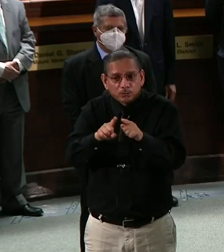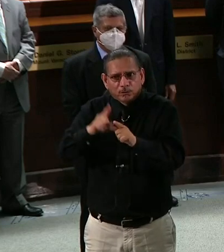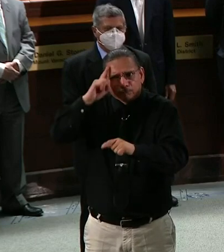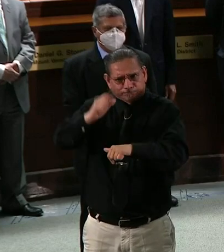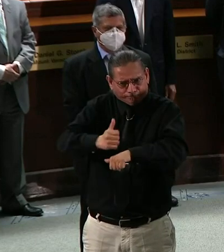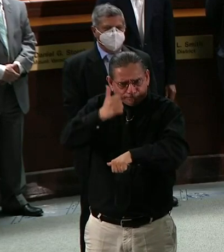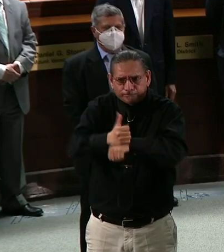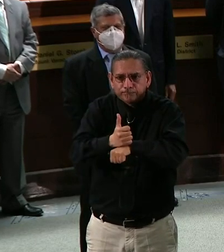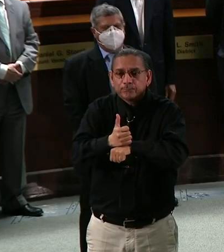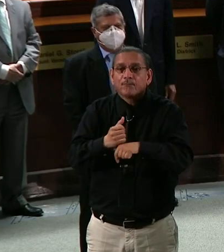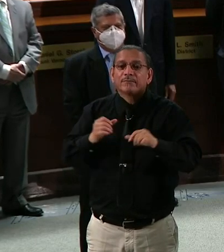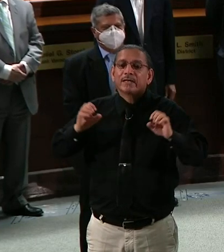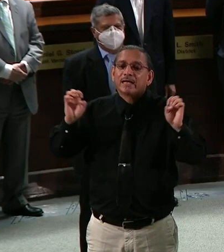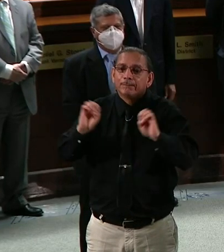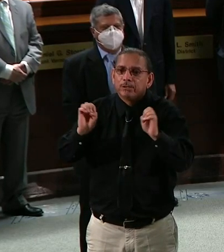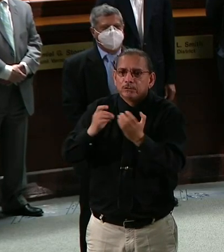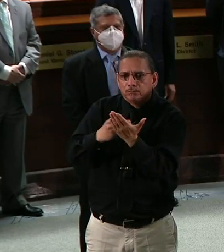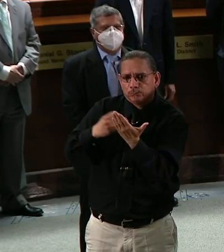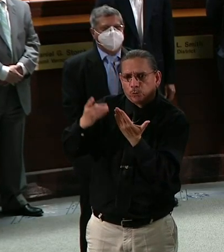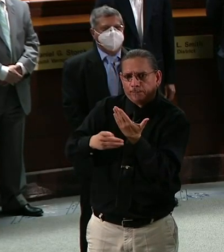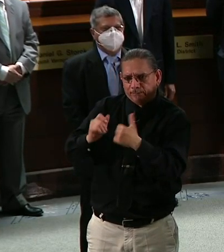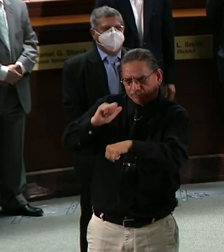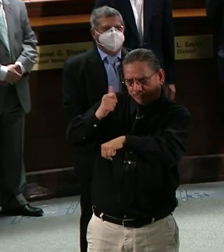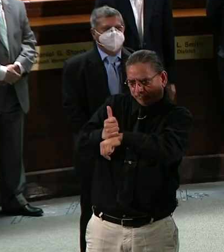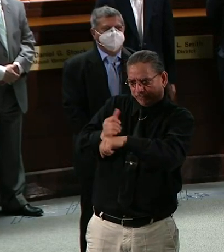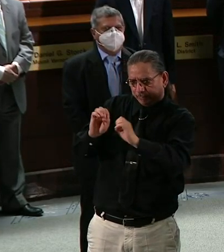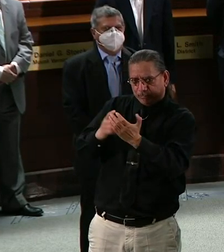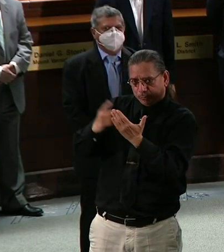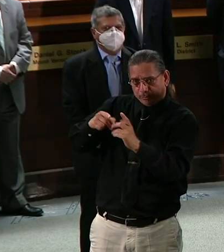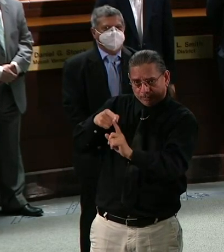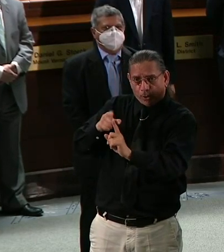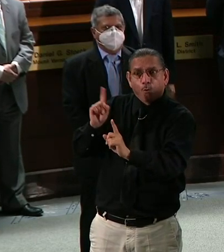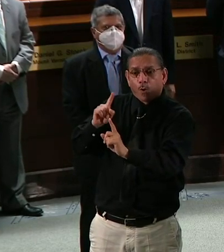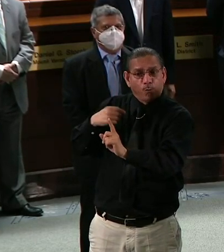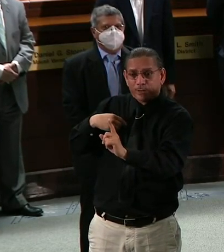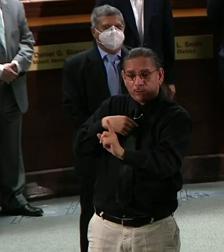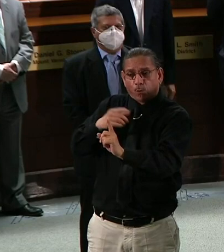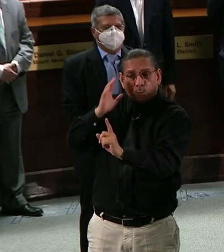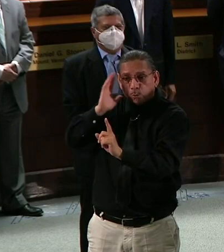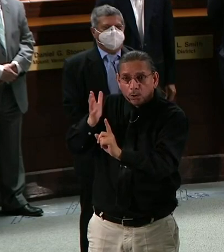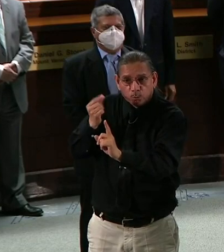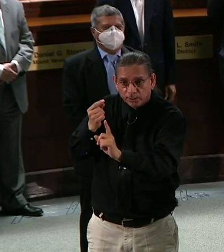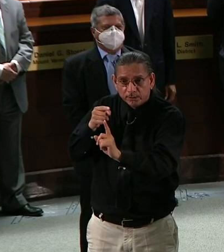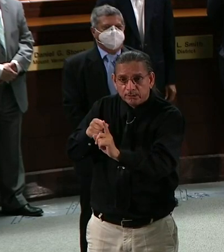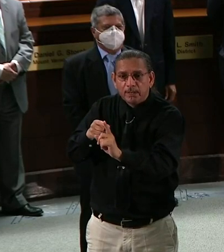ADDRESS ON. SUCCEED THAT AMONG UNTIL NOW BUT I'M PROUD TO SAY.